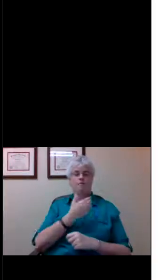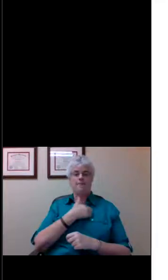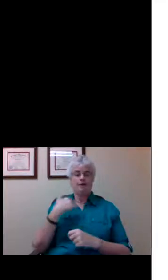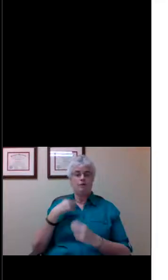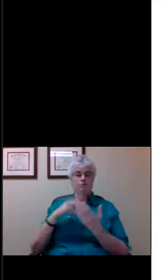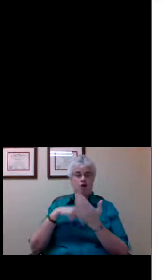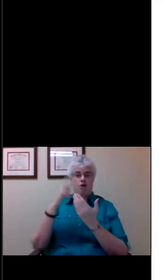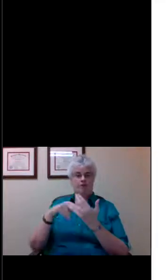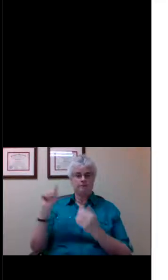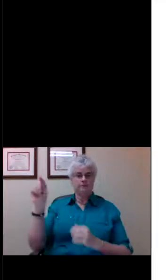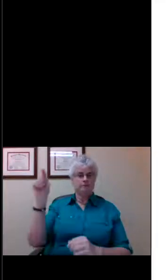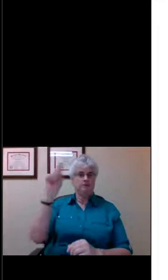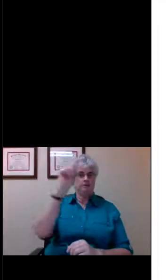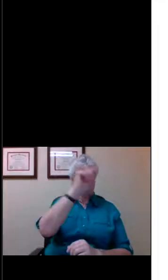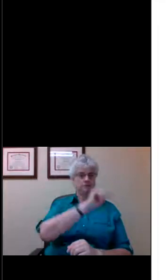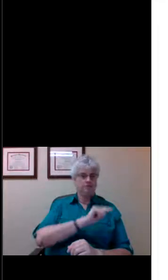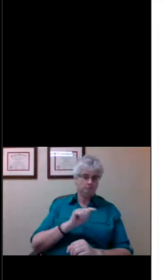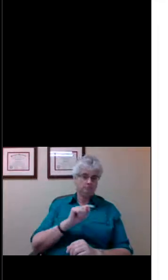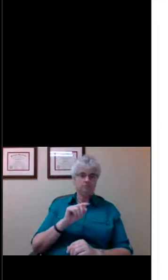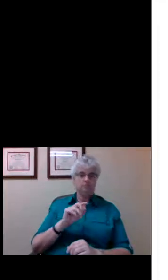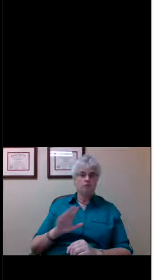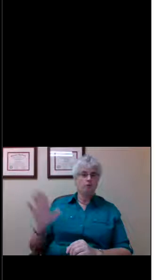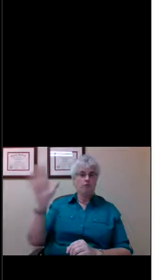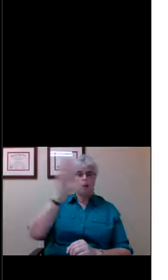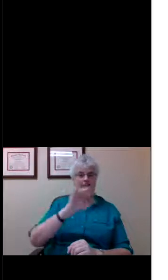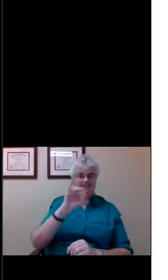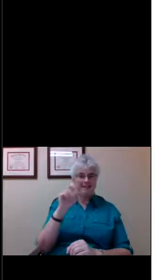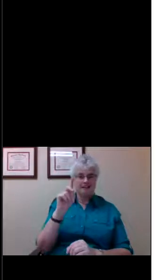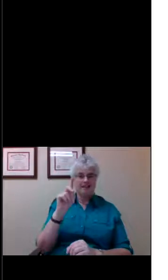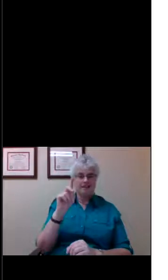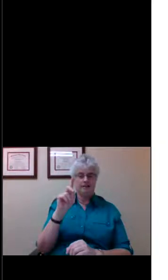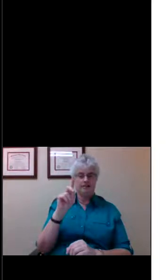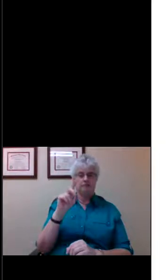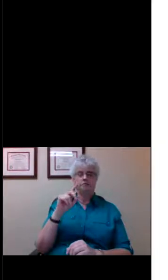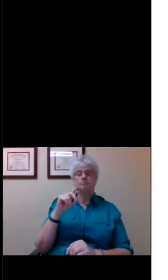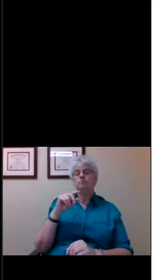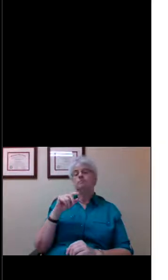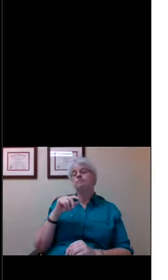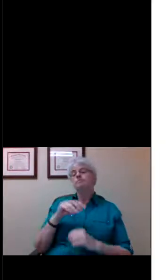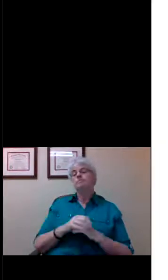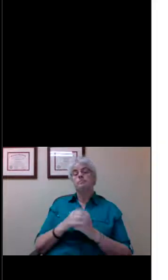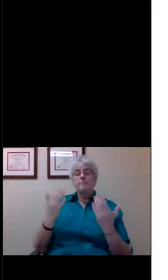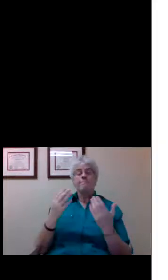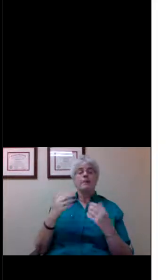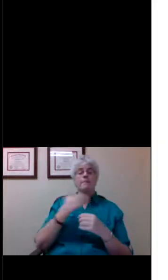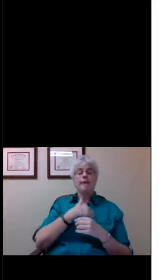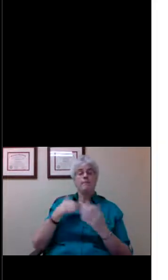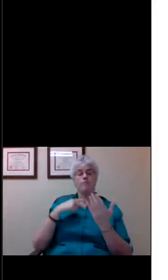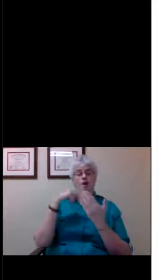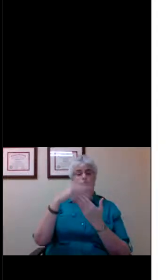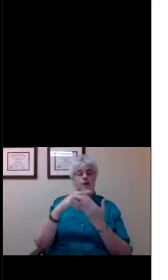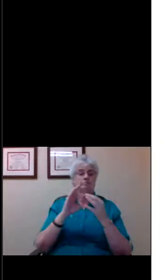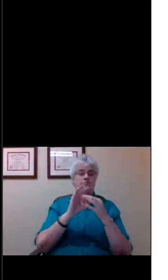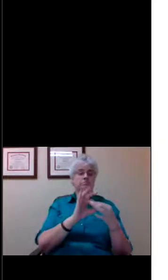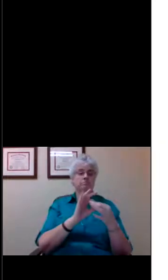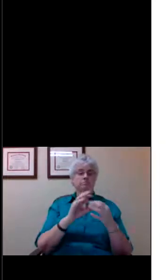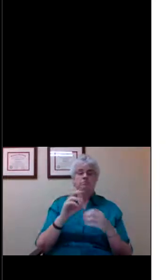to our member programs throughout the state of Indiana. And member programs